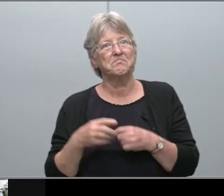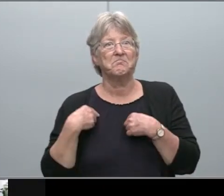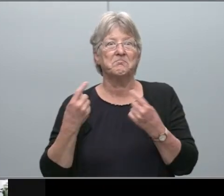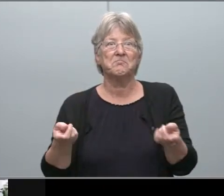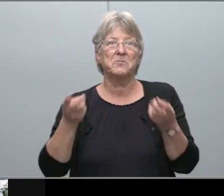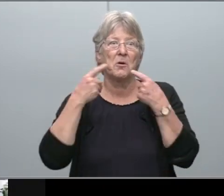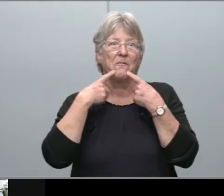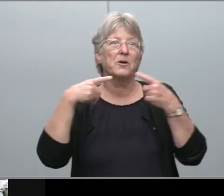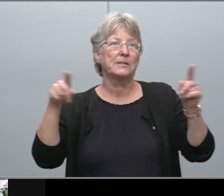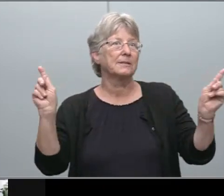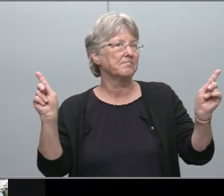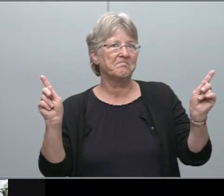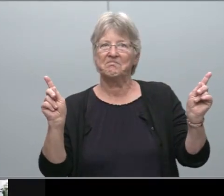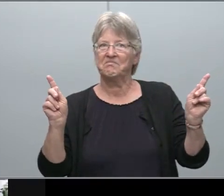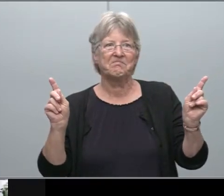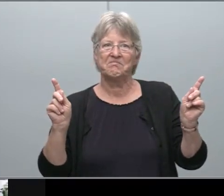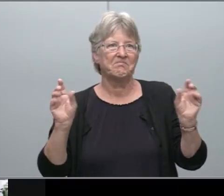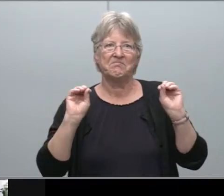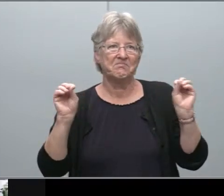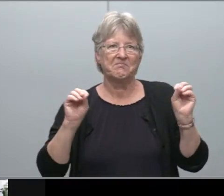So thanks for your patience and understanding.